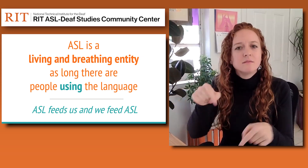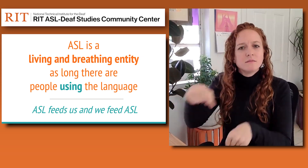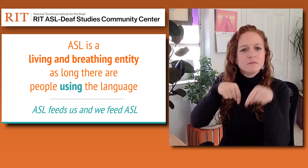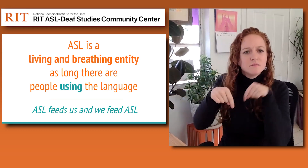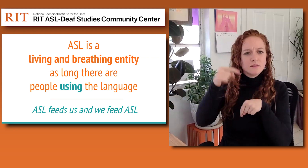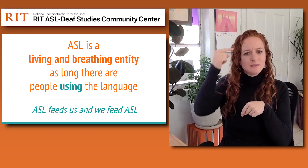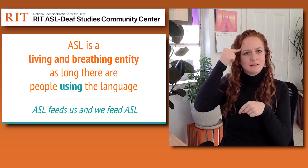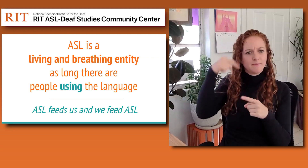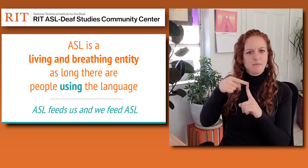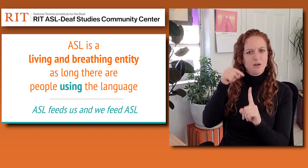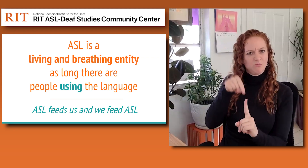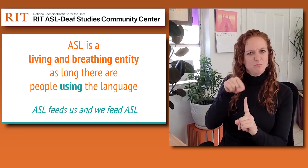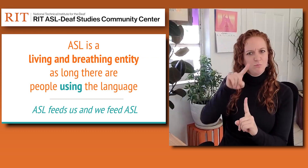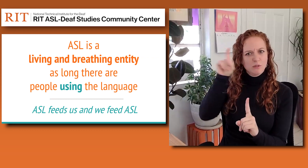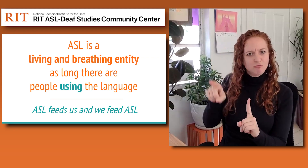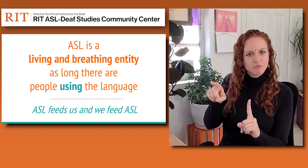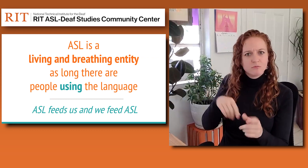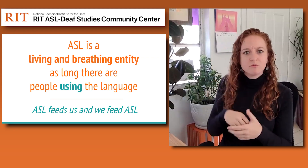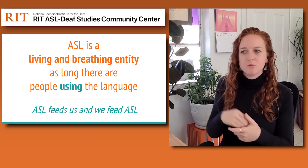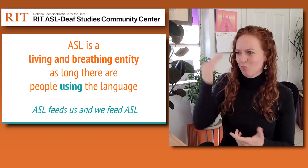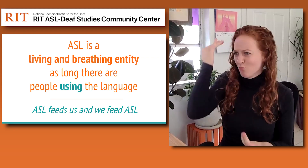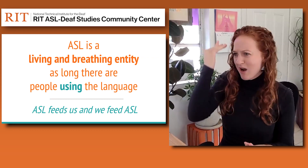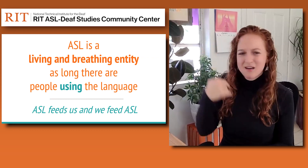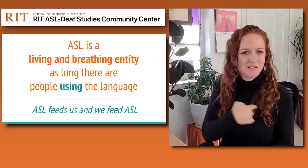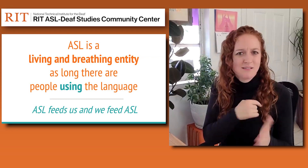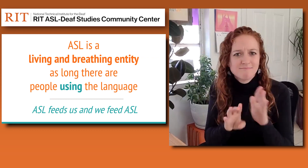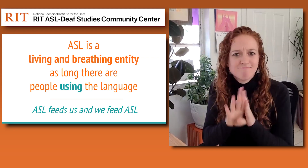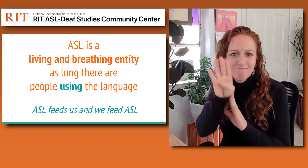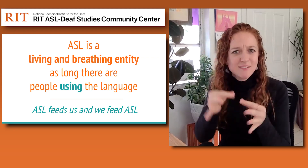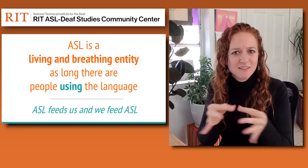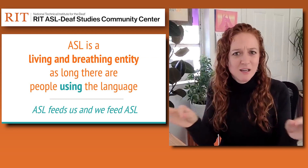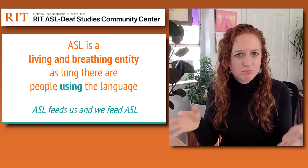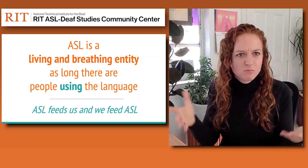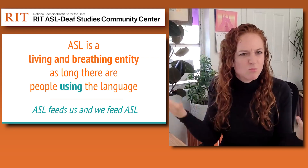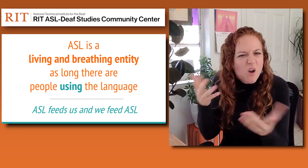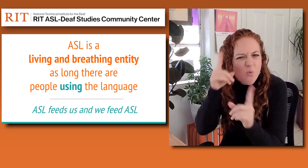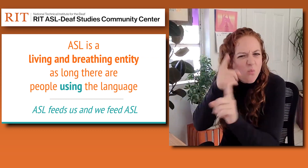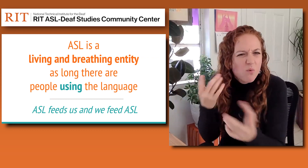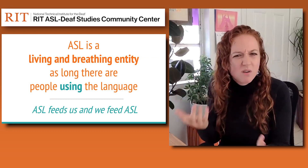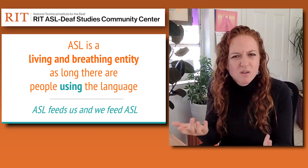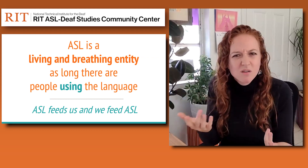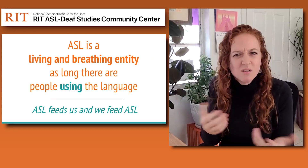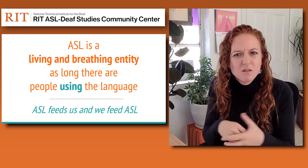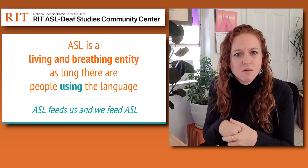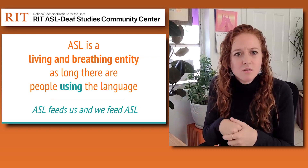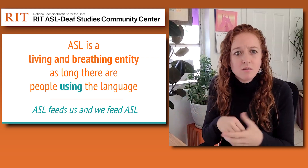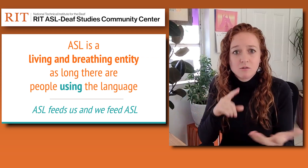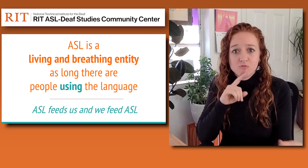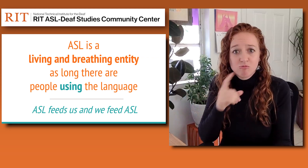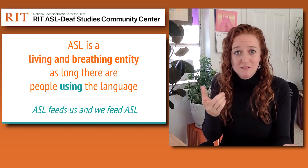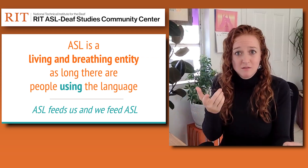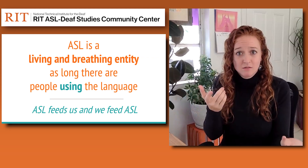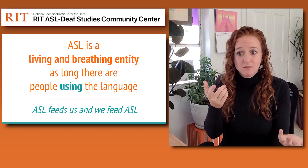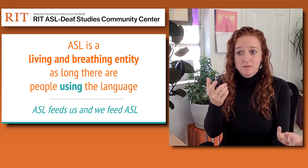We have to step back and think about the question of why is language developed in the first place?